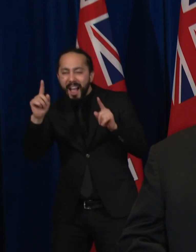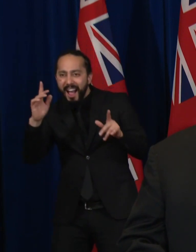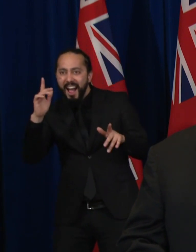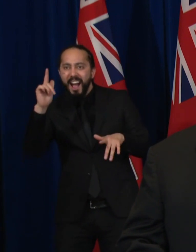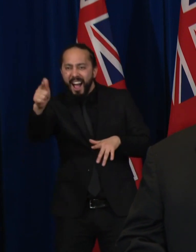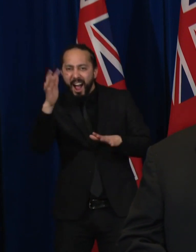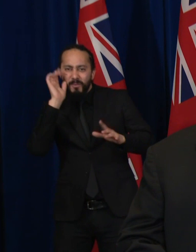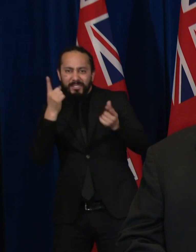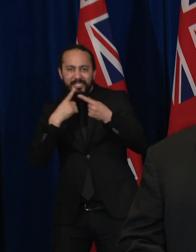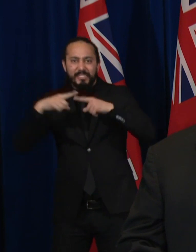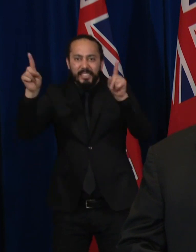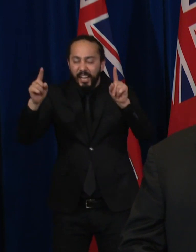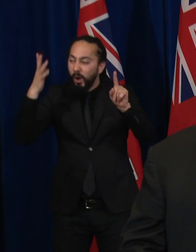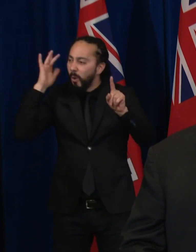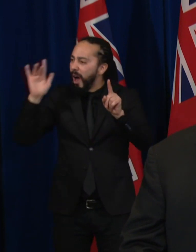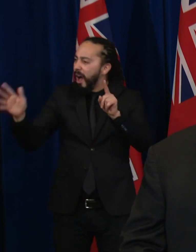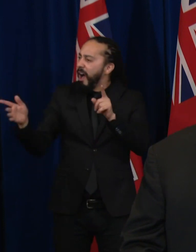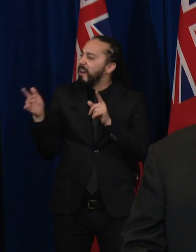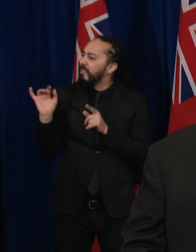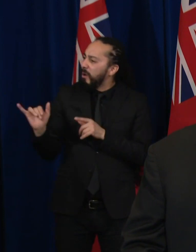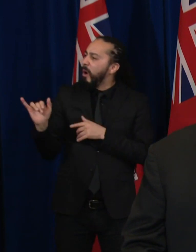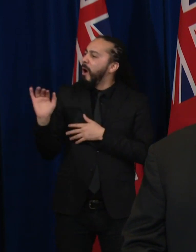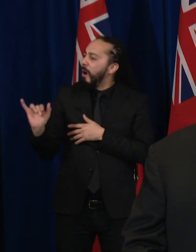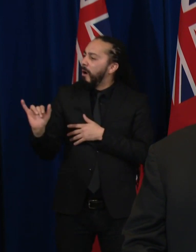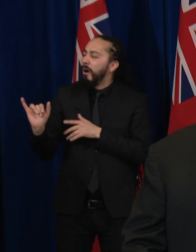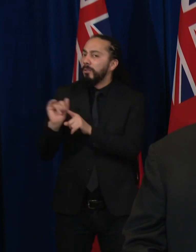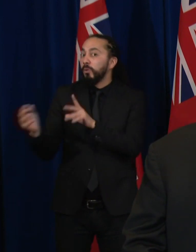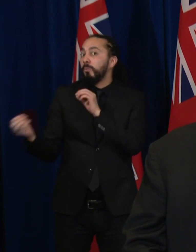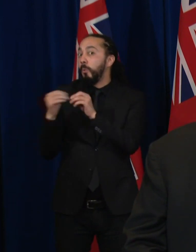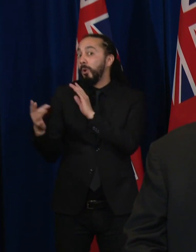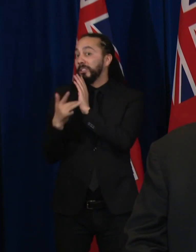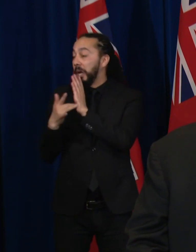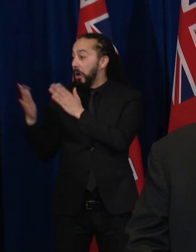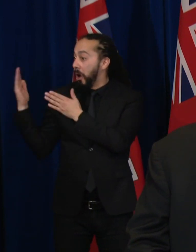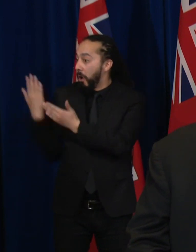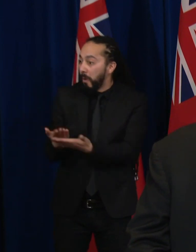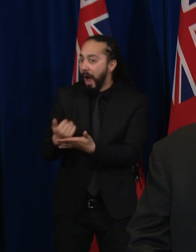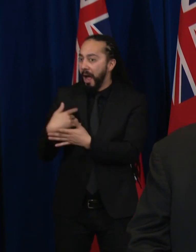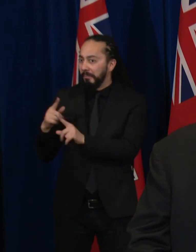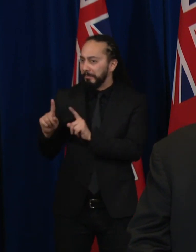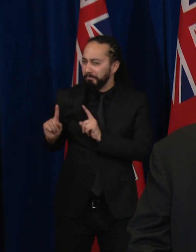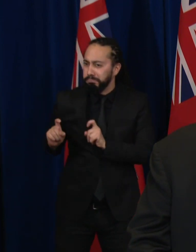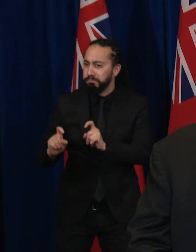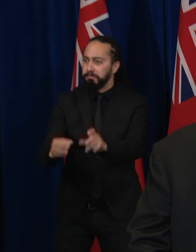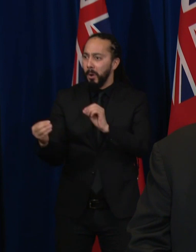supplies supplies, more technology is coming our way and we're able to place